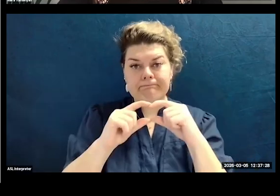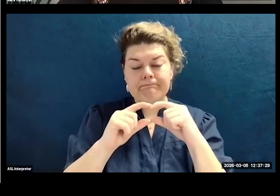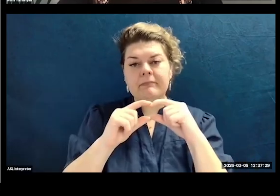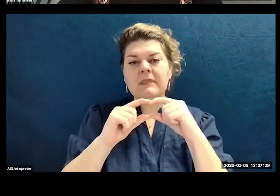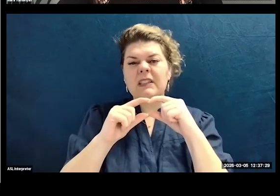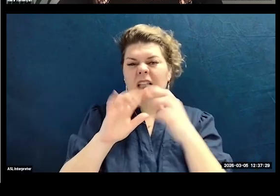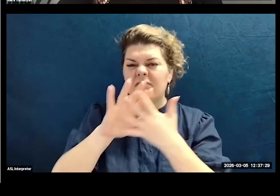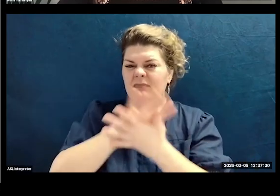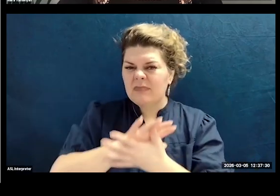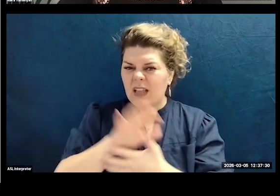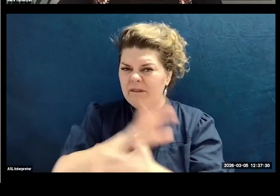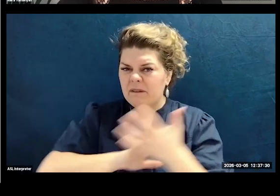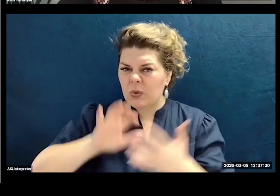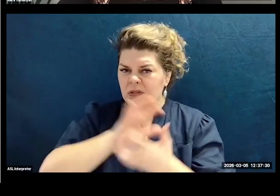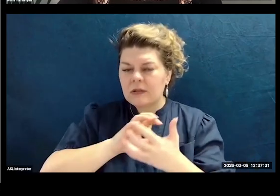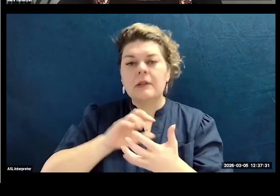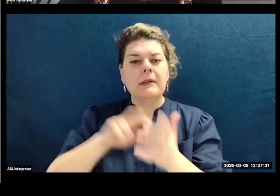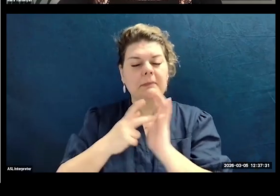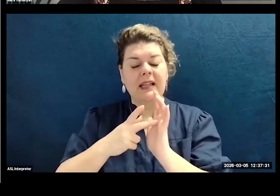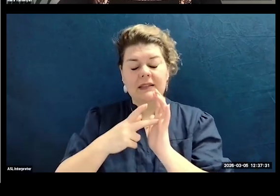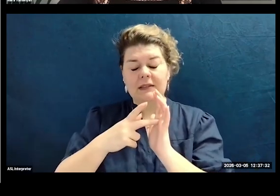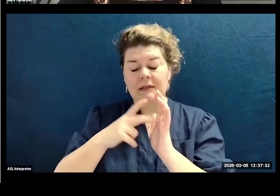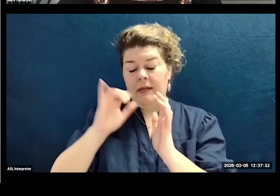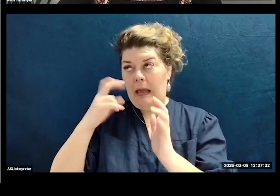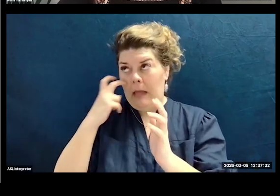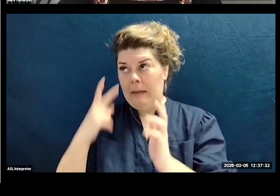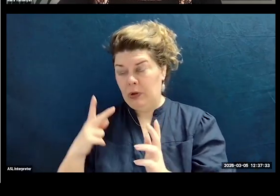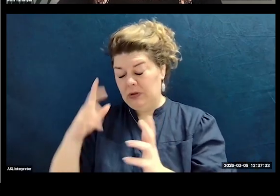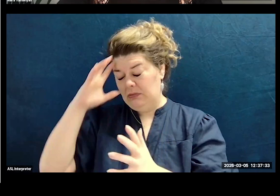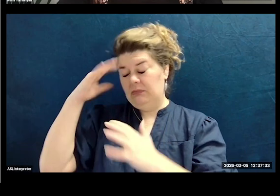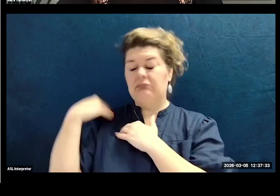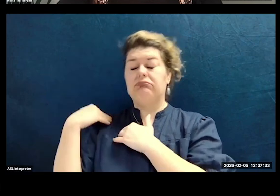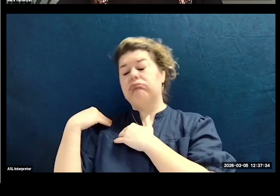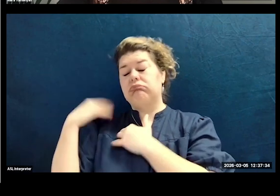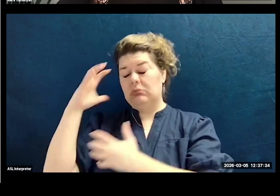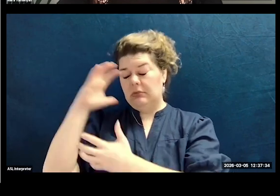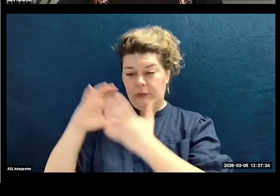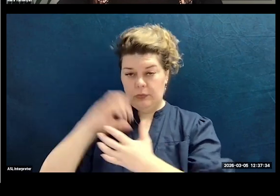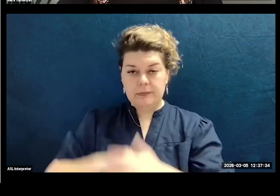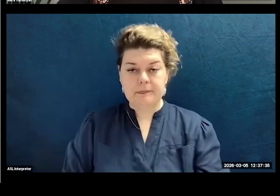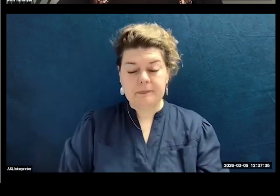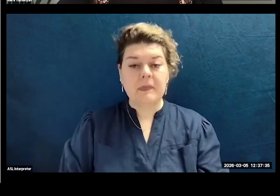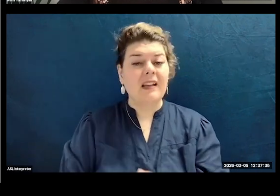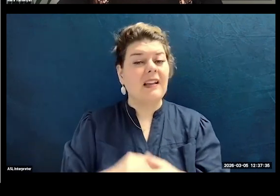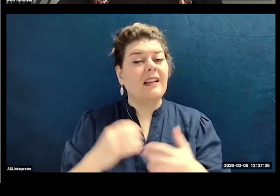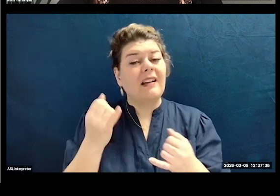and this overall can increase cognitive load and confusion. Finally, it's recommended